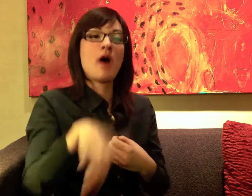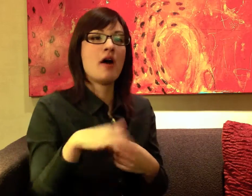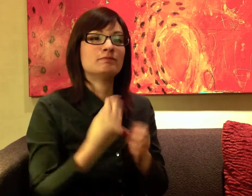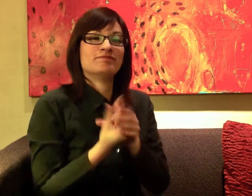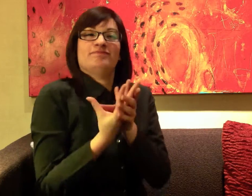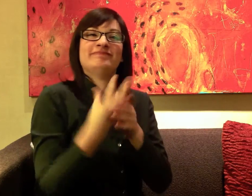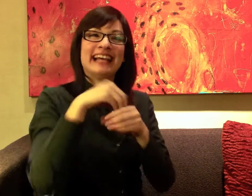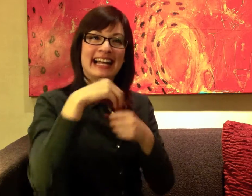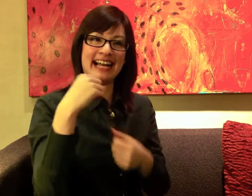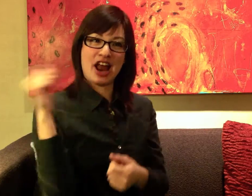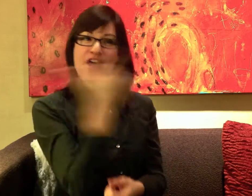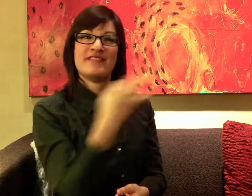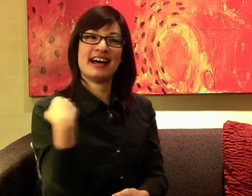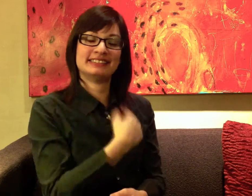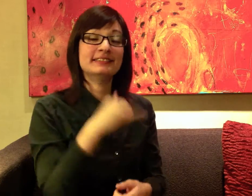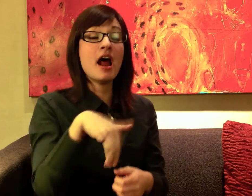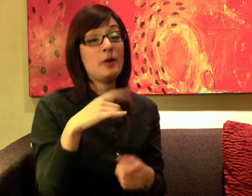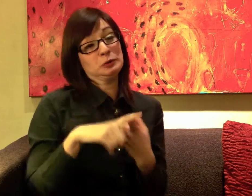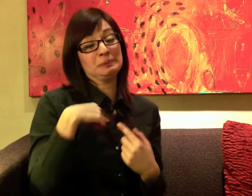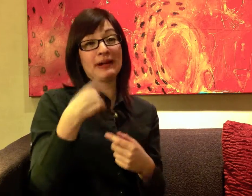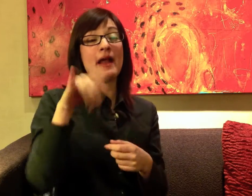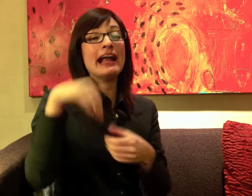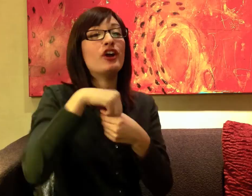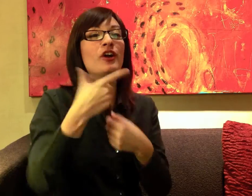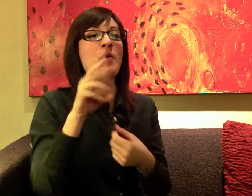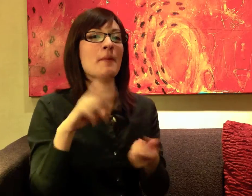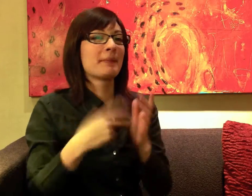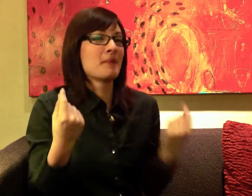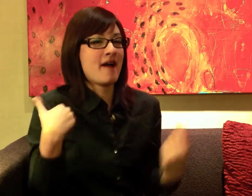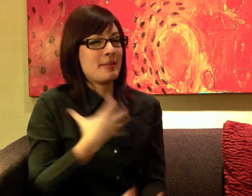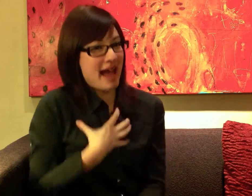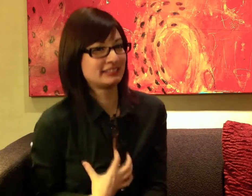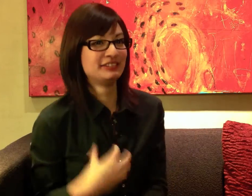and that is in all of us. That, to me, inner glow means having a passion.